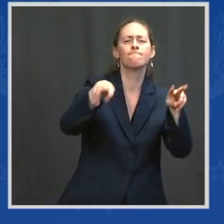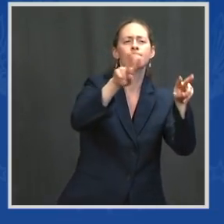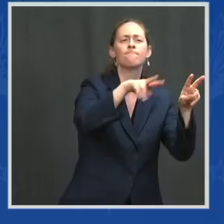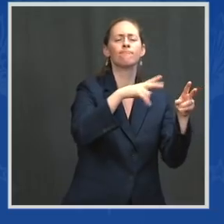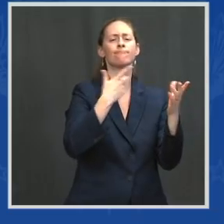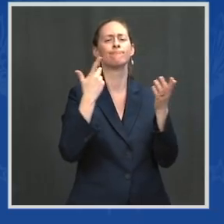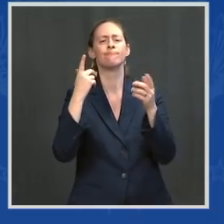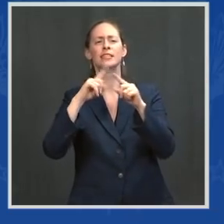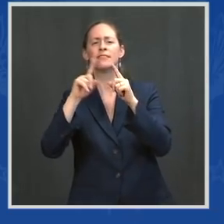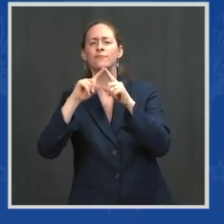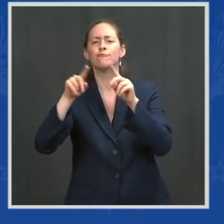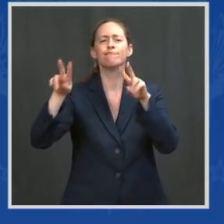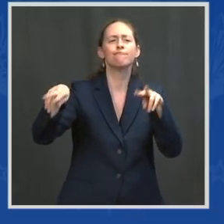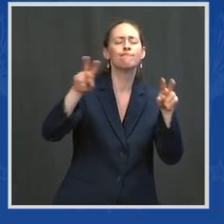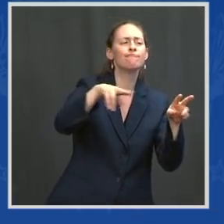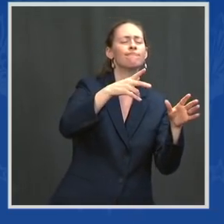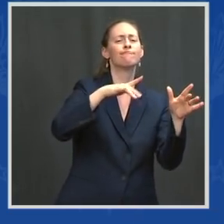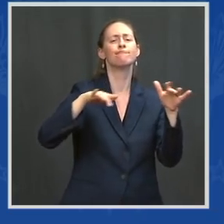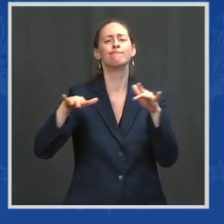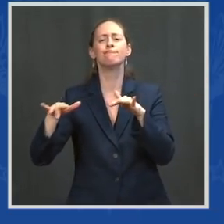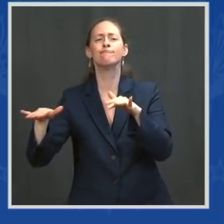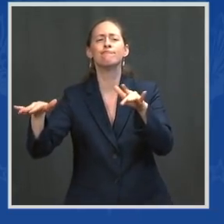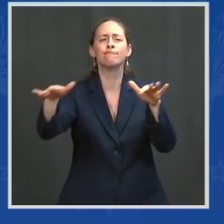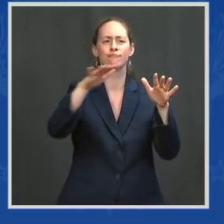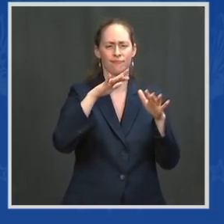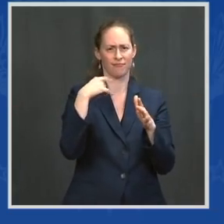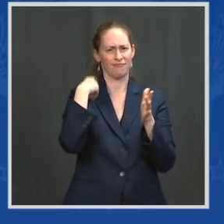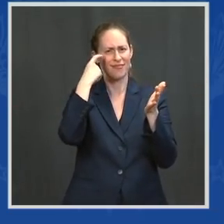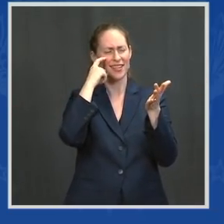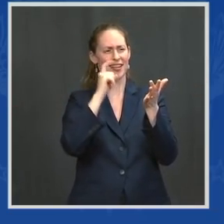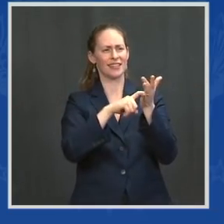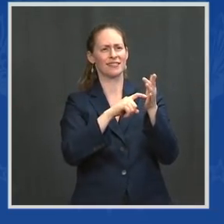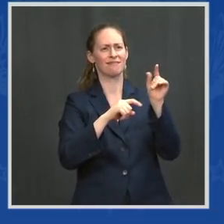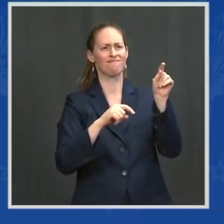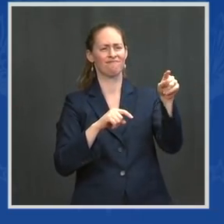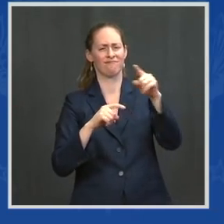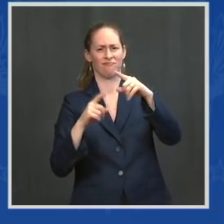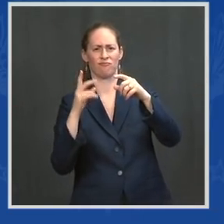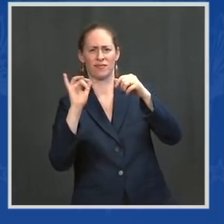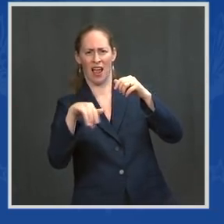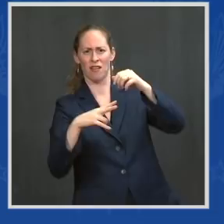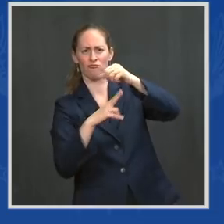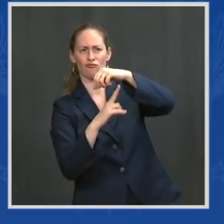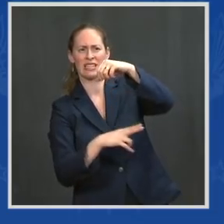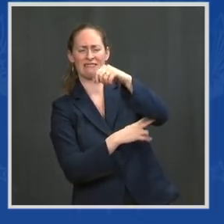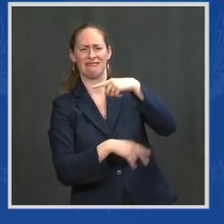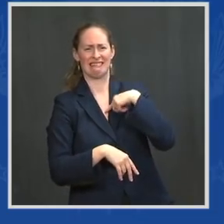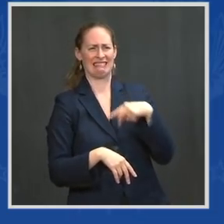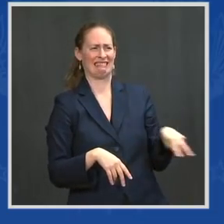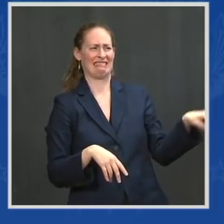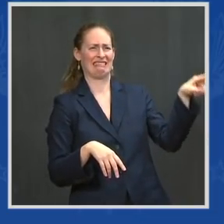And -- and the bridge across it was deficient. But there was a fire station just within eyesight -- from here to --